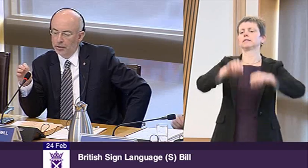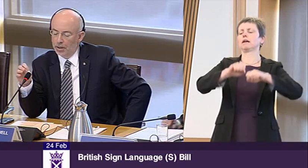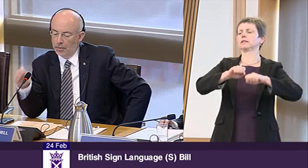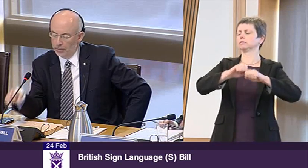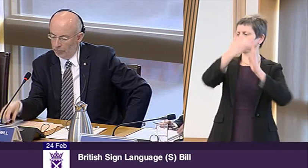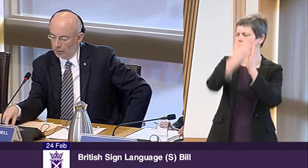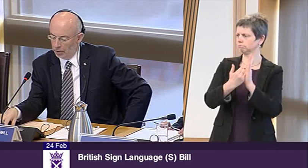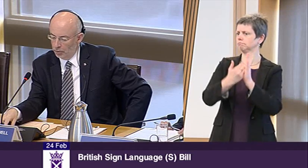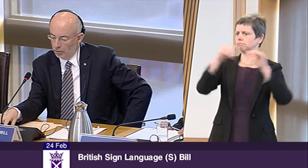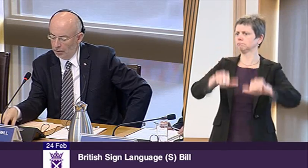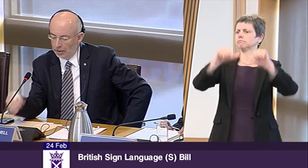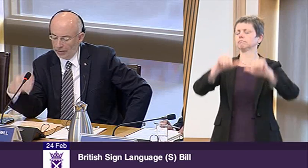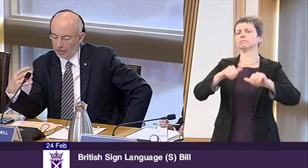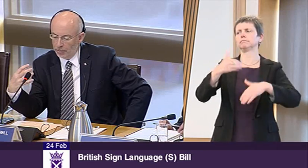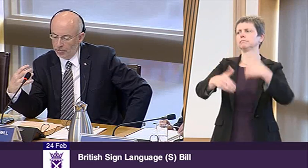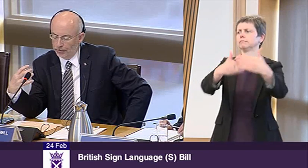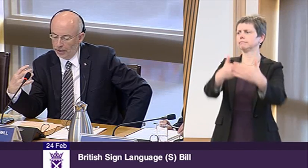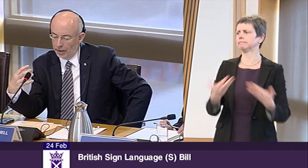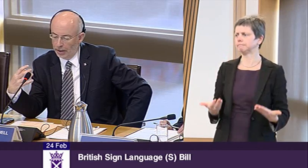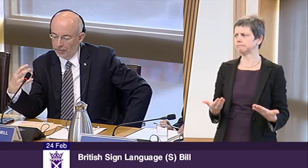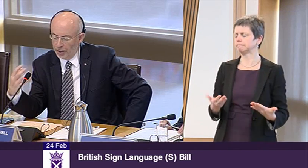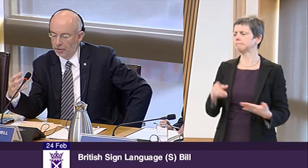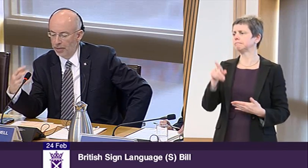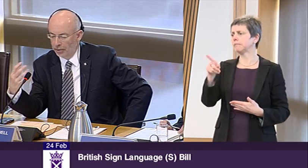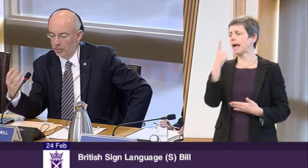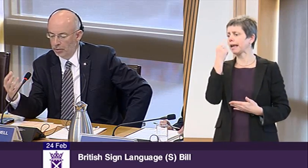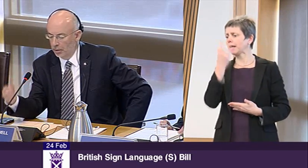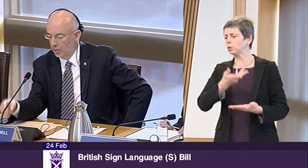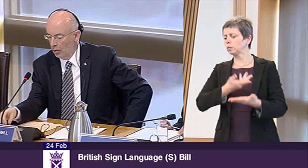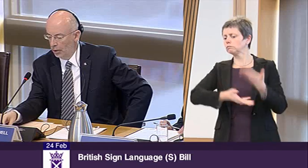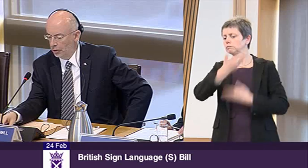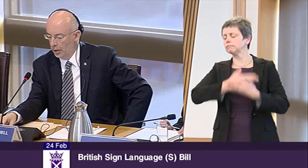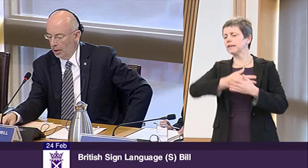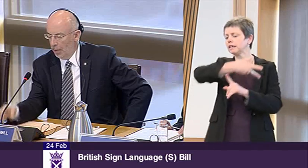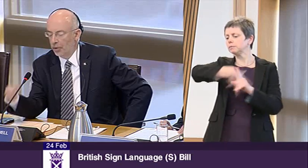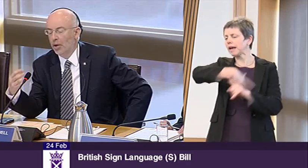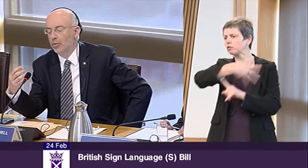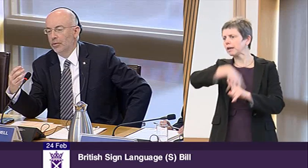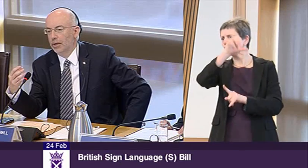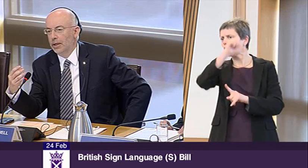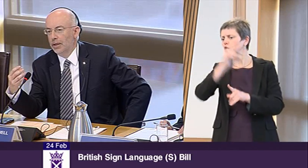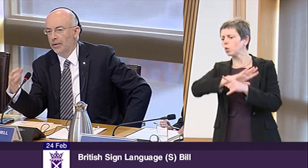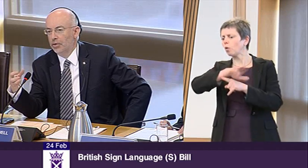experience, will you give us some background knowledge on how plans were introduced, on